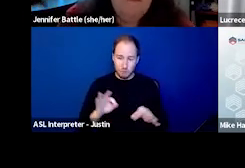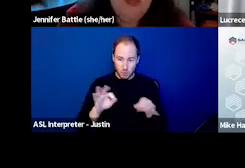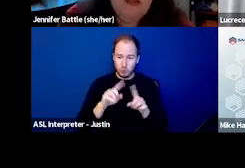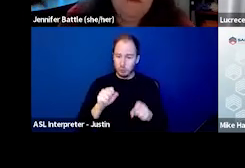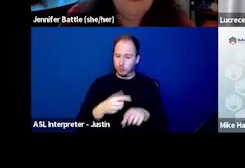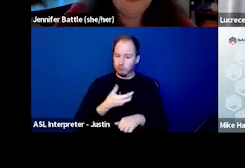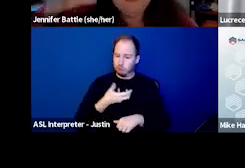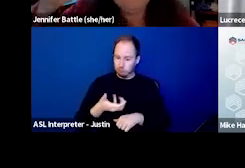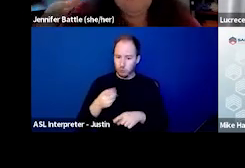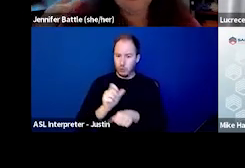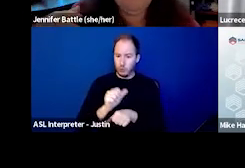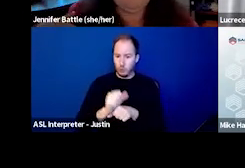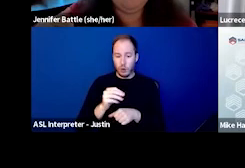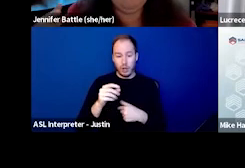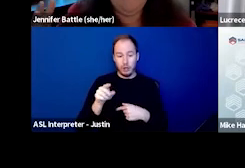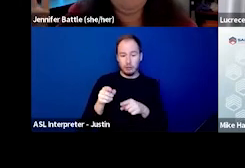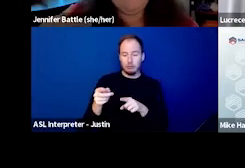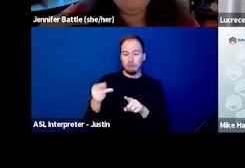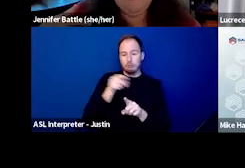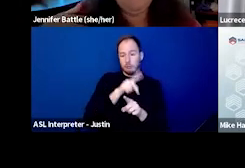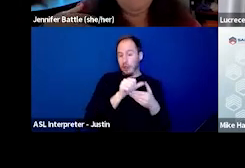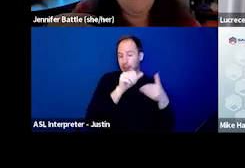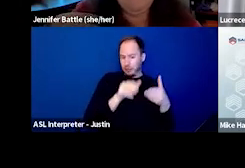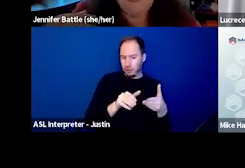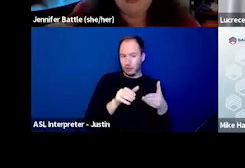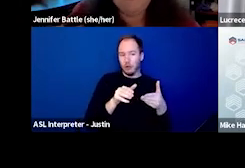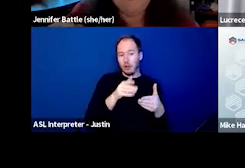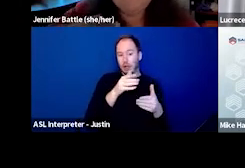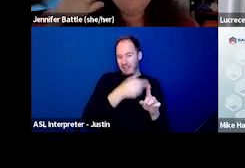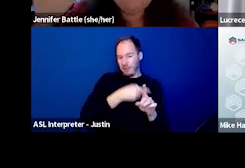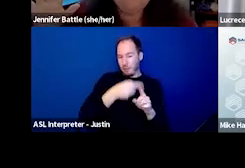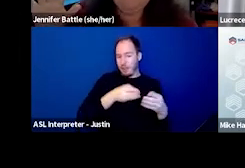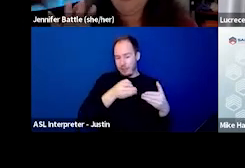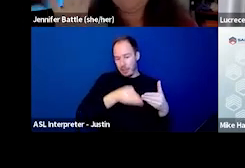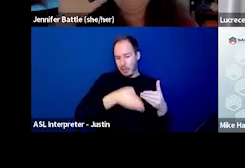And then from a leadership perspective, at the end of every month, I get a de-identified